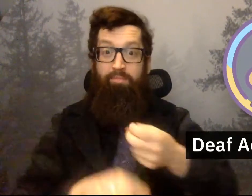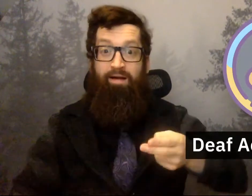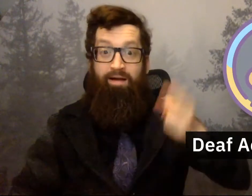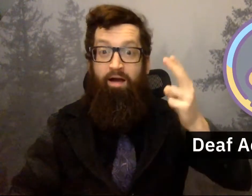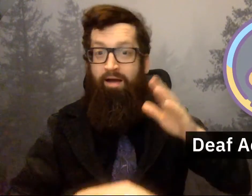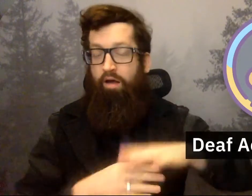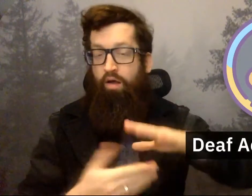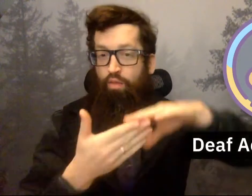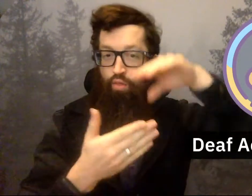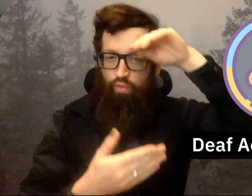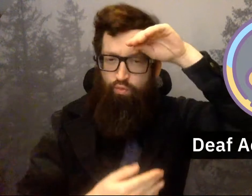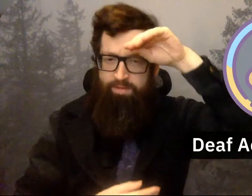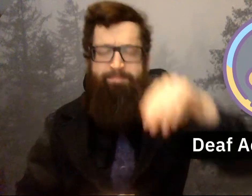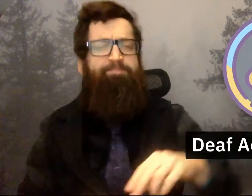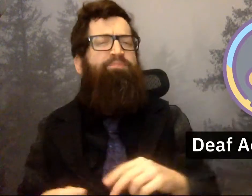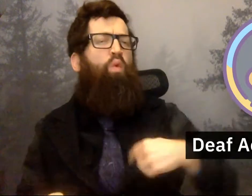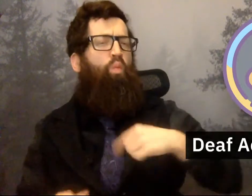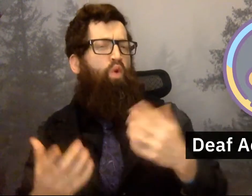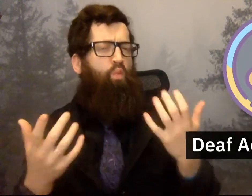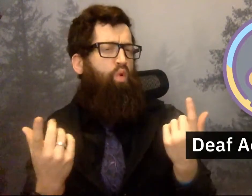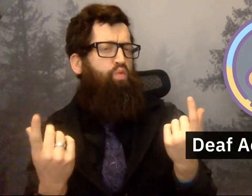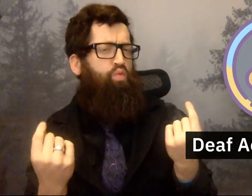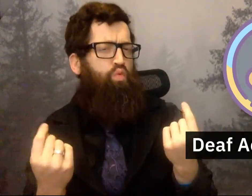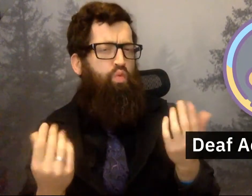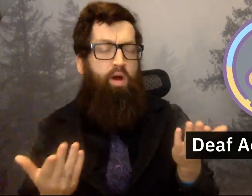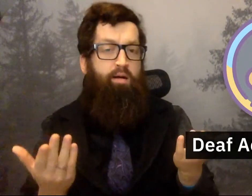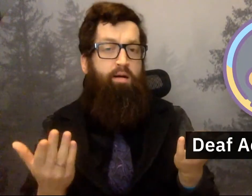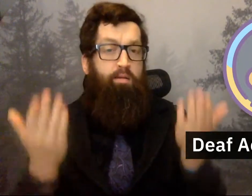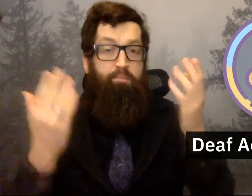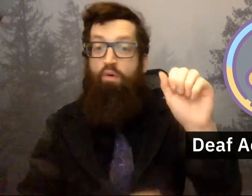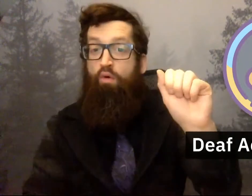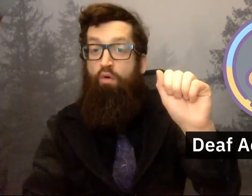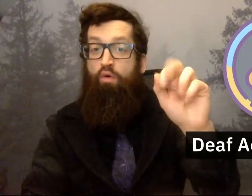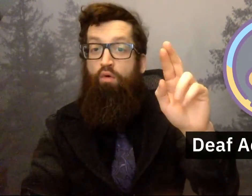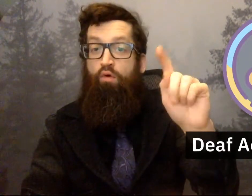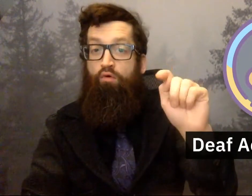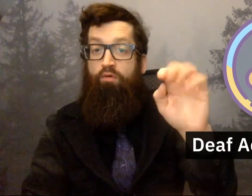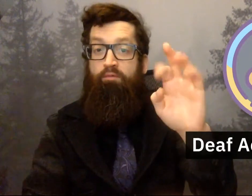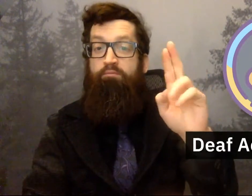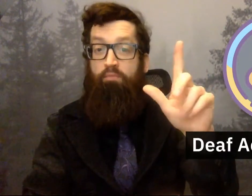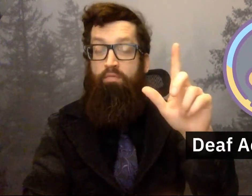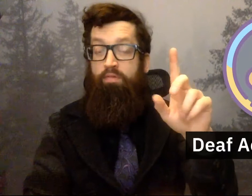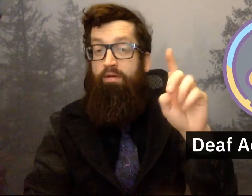It's based on documentation demonstrating their significant impact on learning.